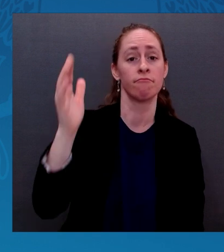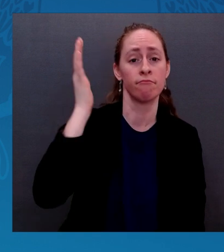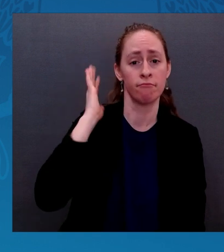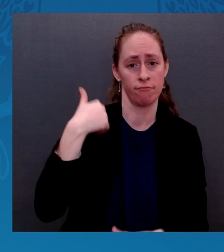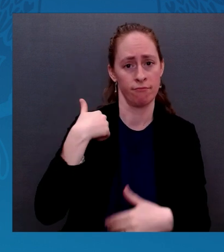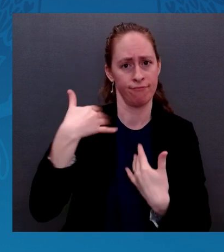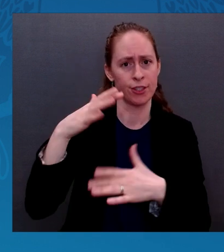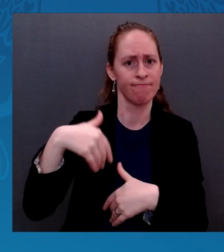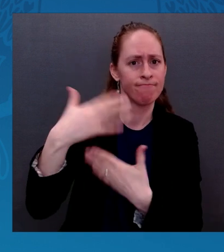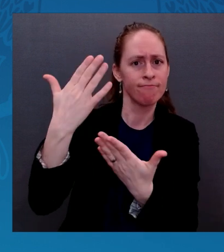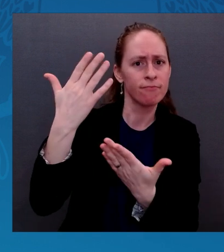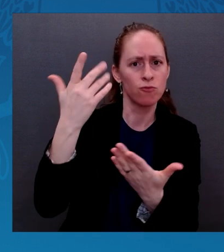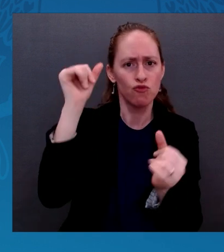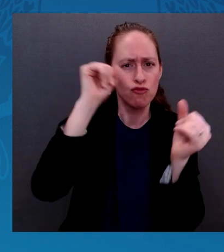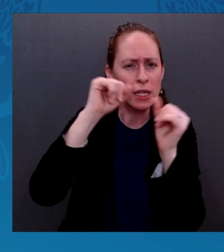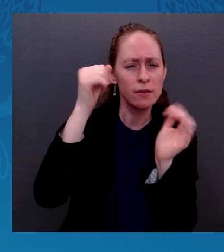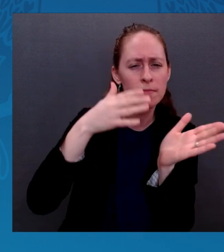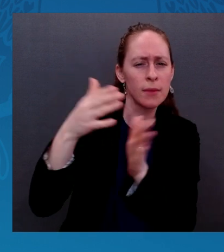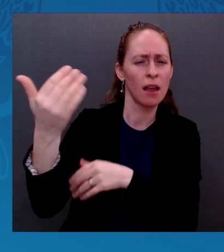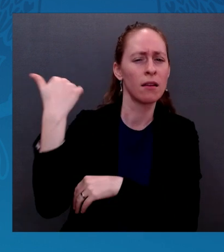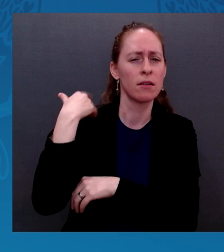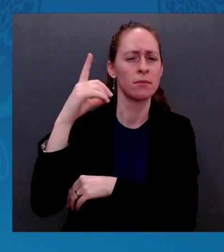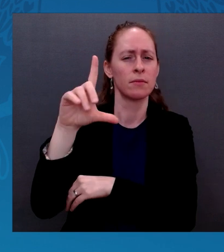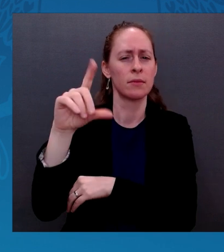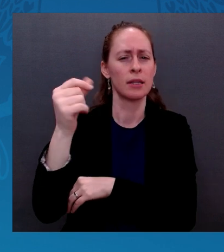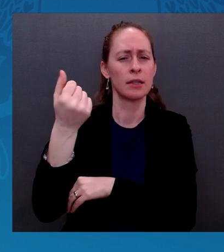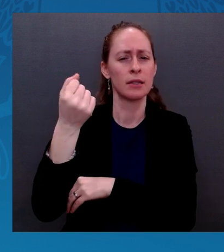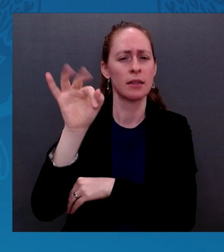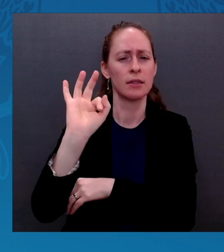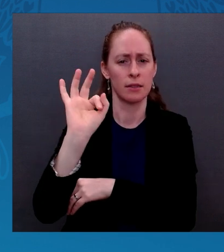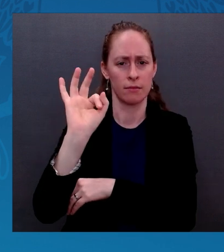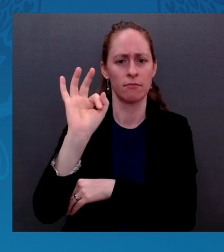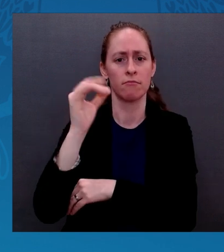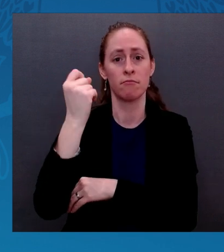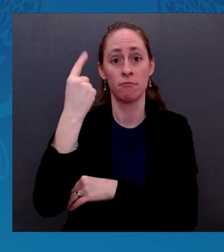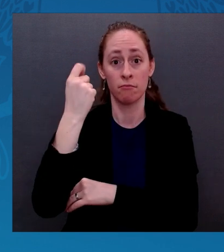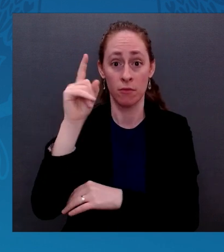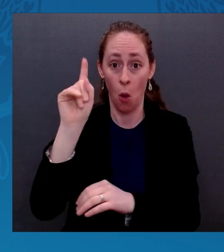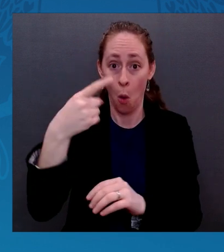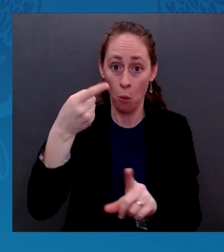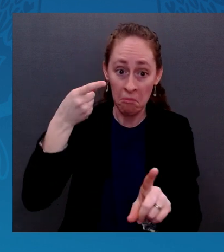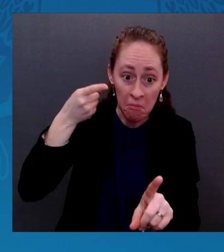but the dangers of lead paint and other sources. Last summer, I was proud to sign a new state law